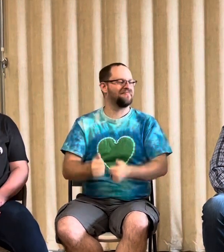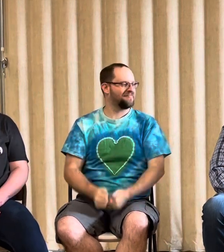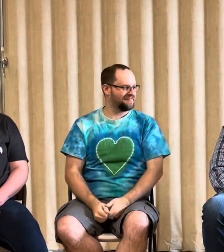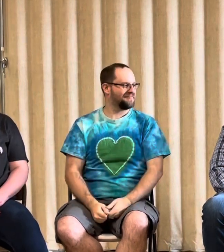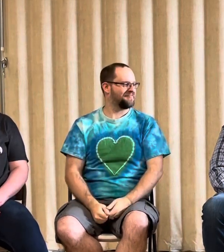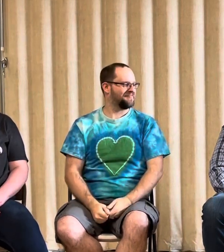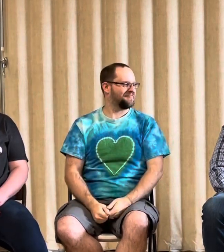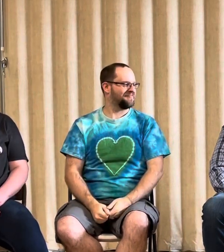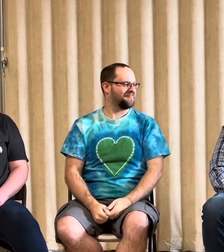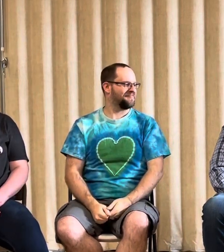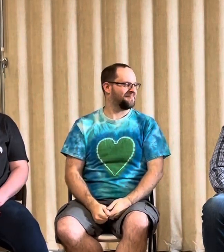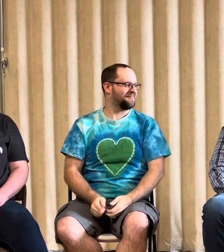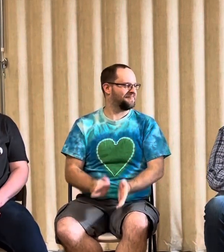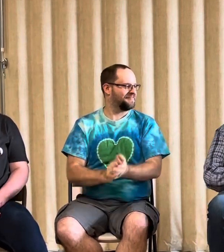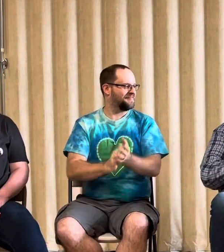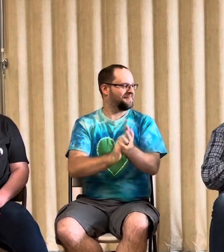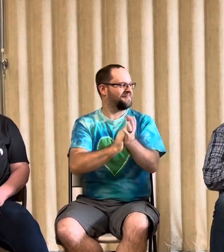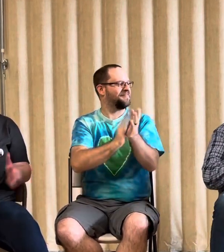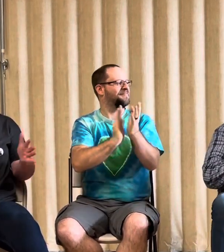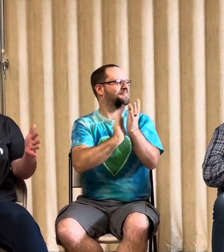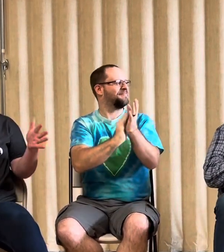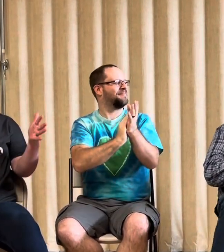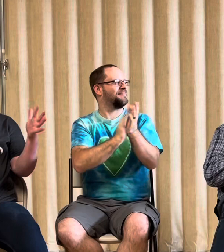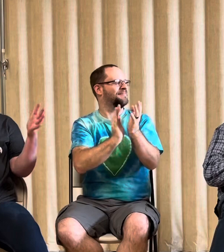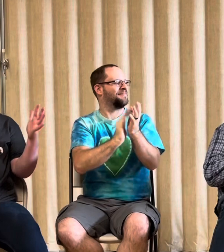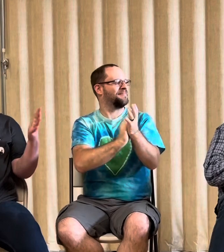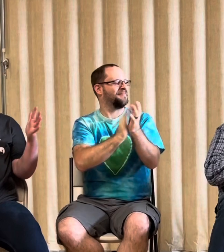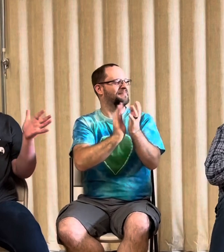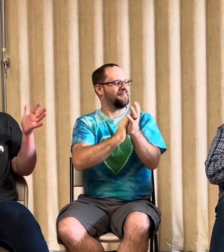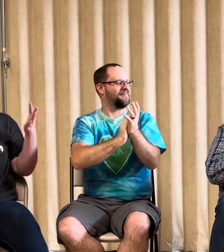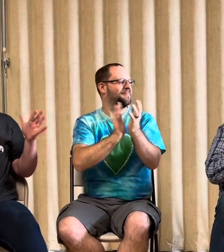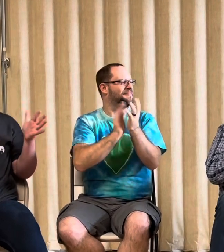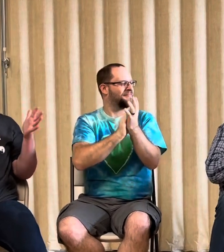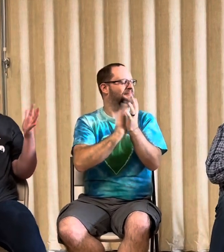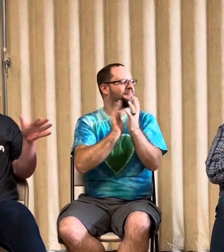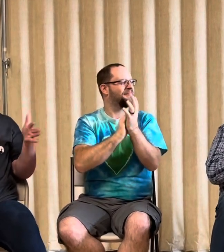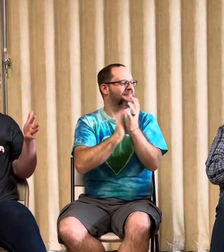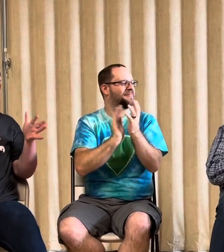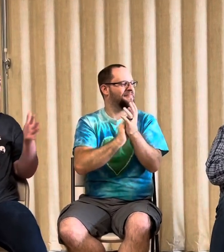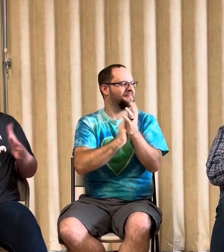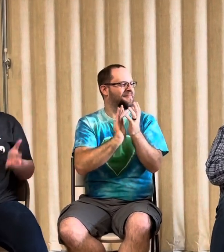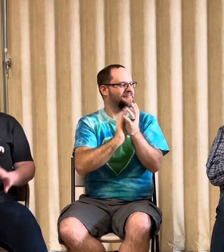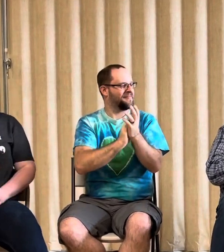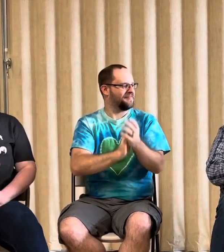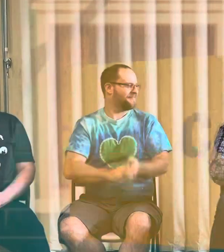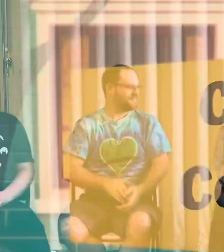🎶🎶 There you go! Thank you!